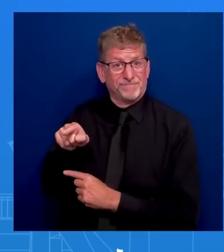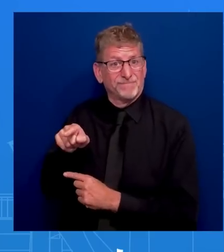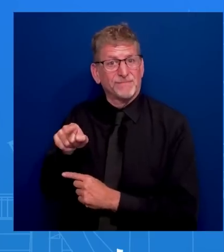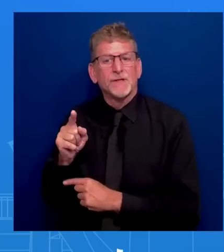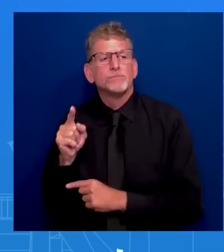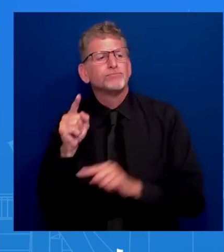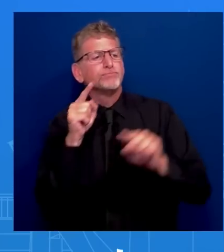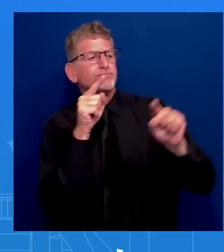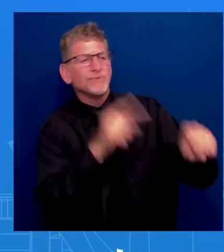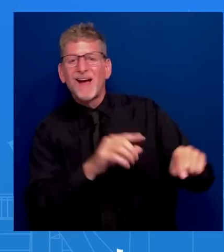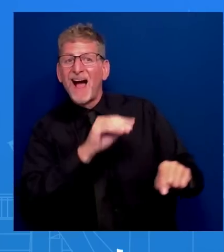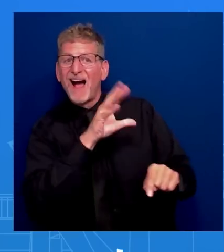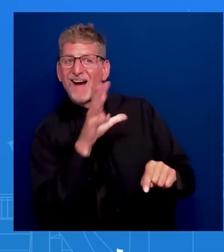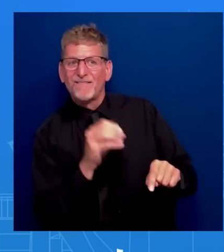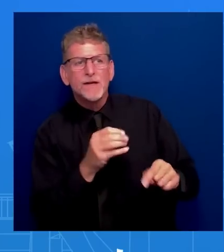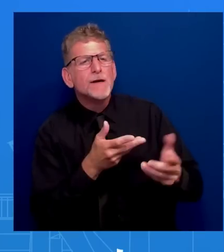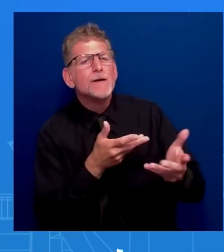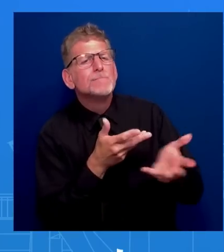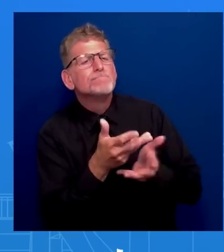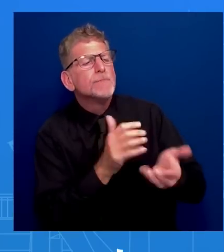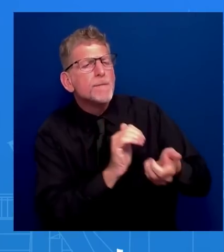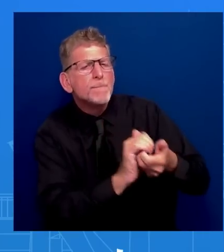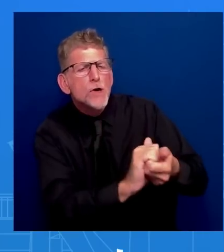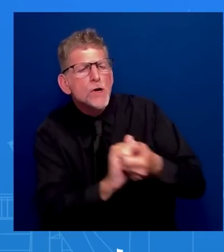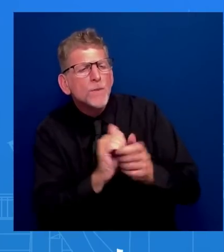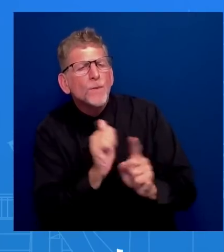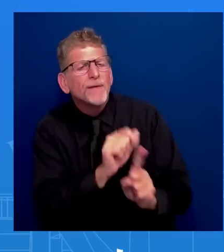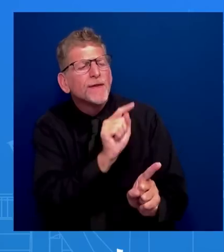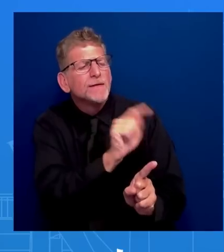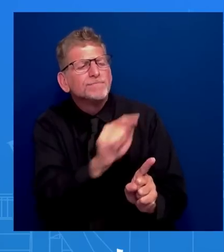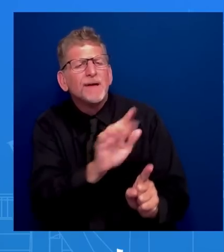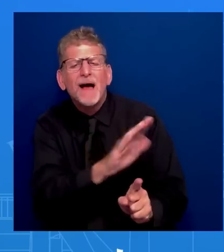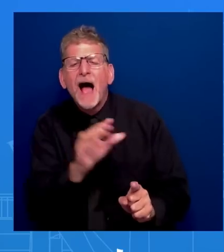It recognizes the tremendous, positive opportunity that exist